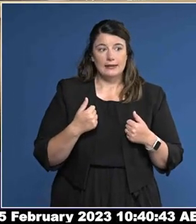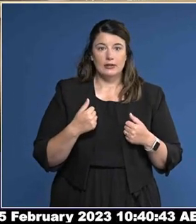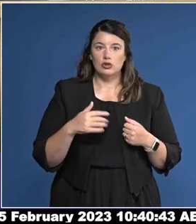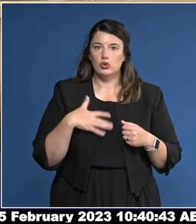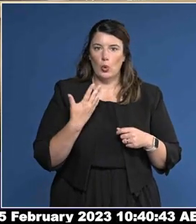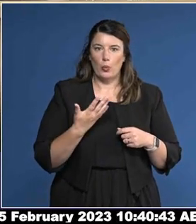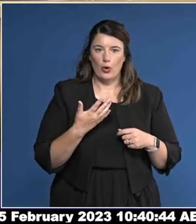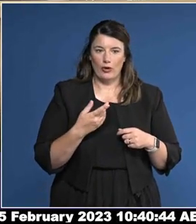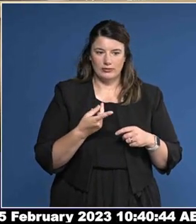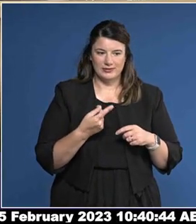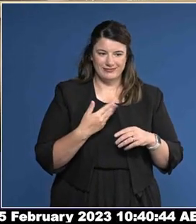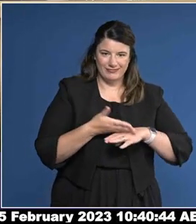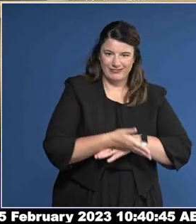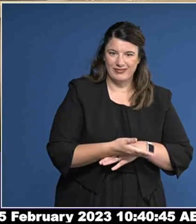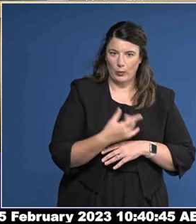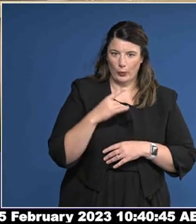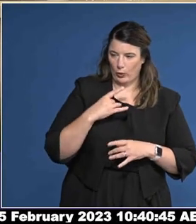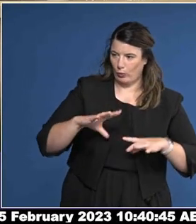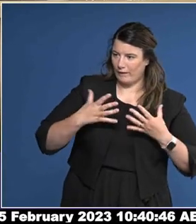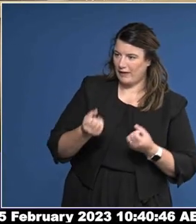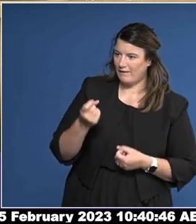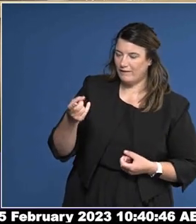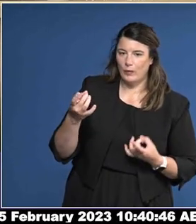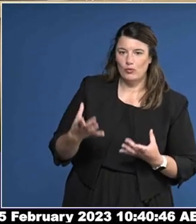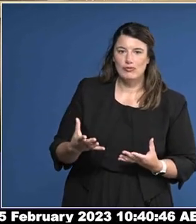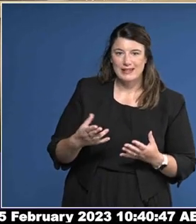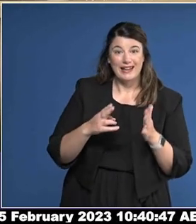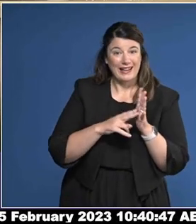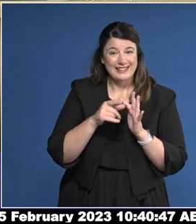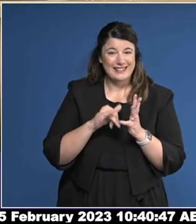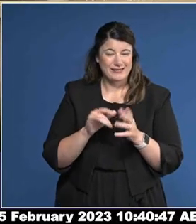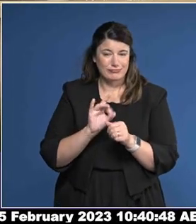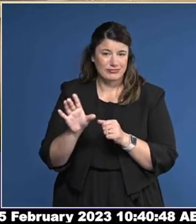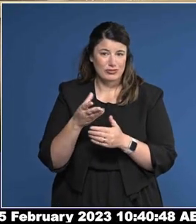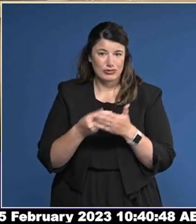it's not required, and NDS have some great resources, for example, on their website which we will use from time to time.